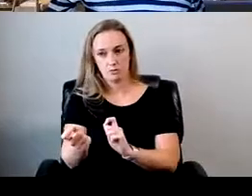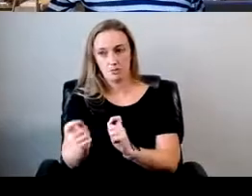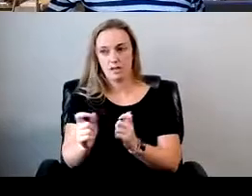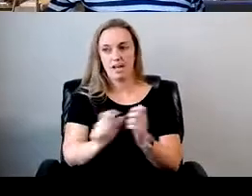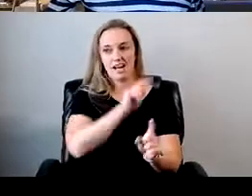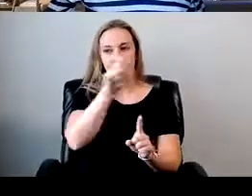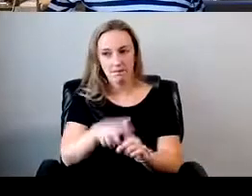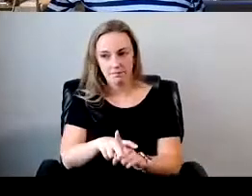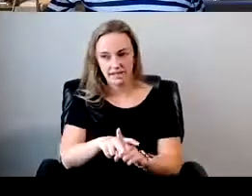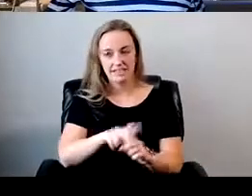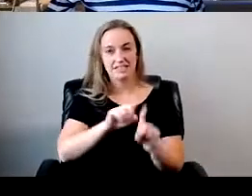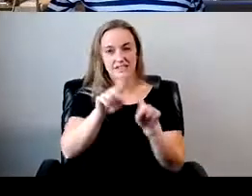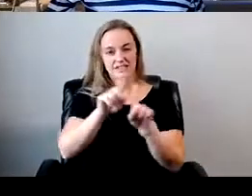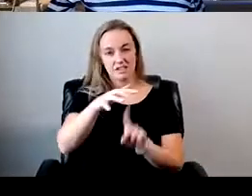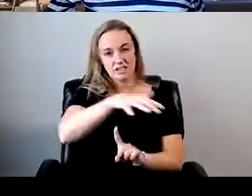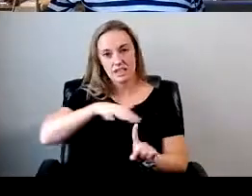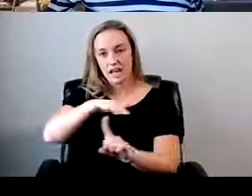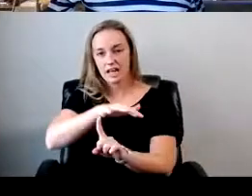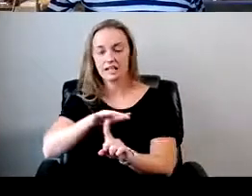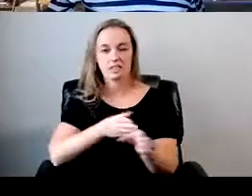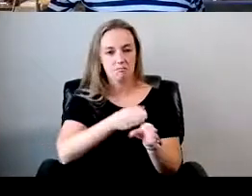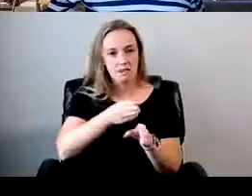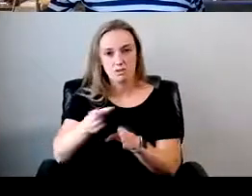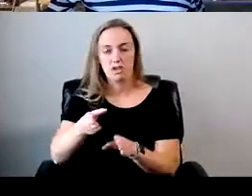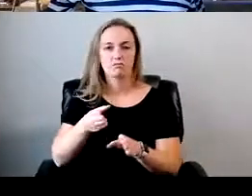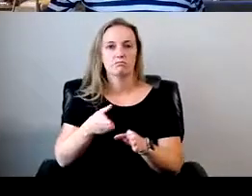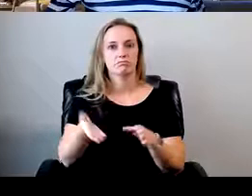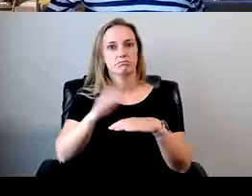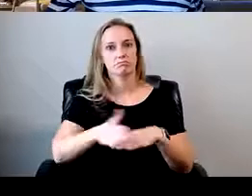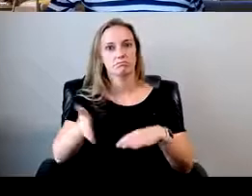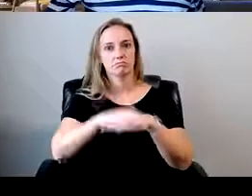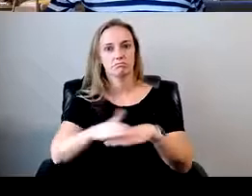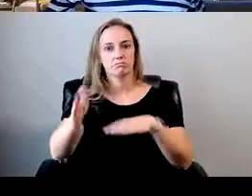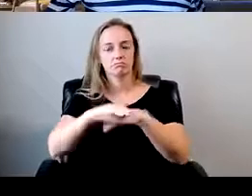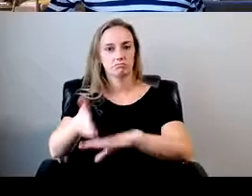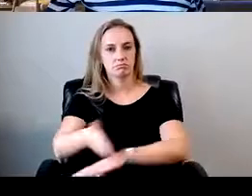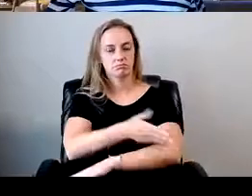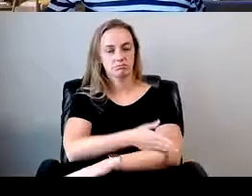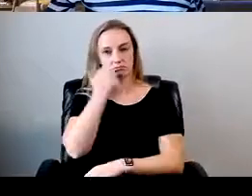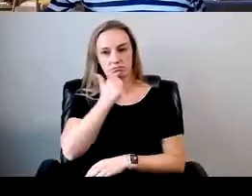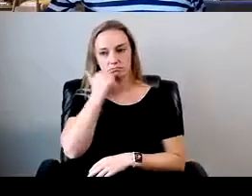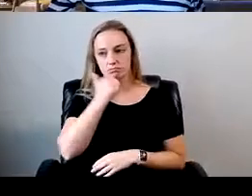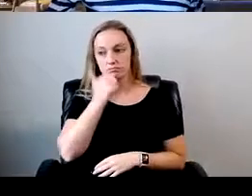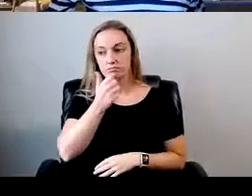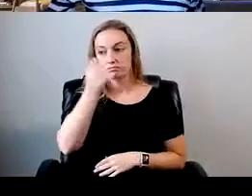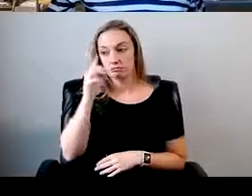and specializations continues to expand. Mace's original 1985 definition continues